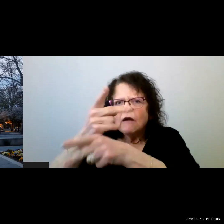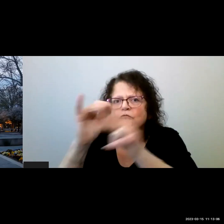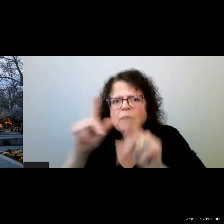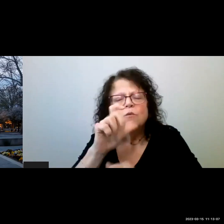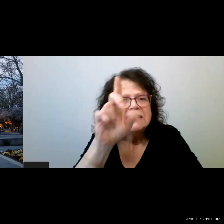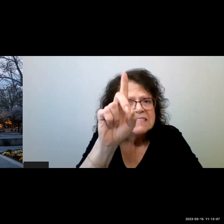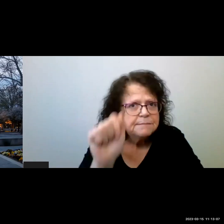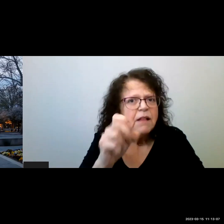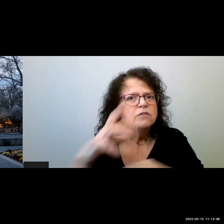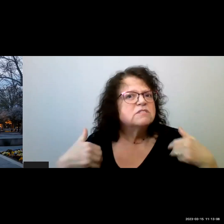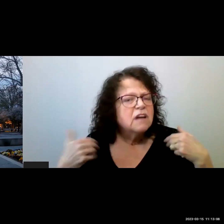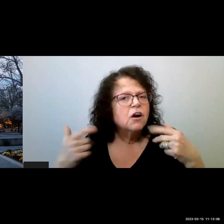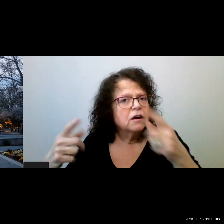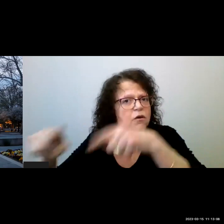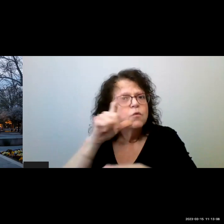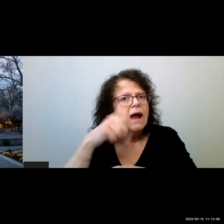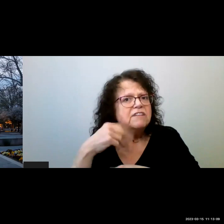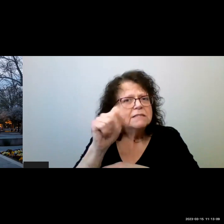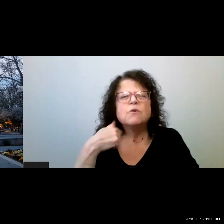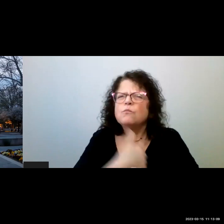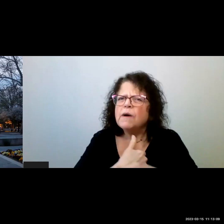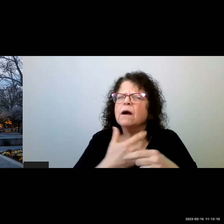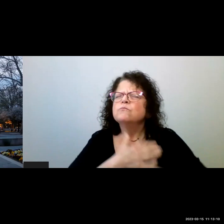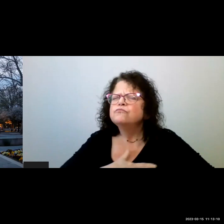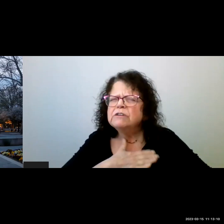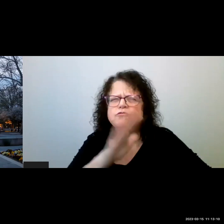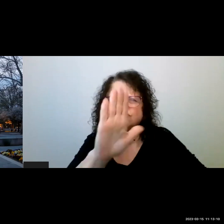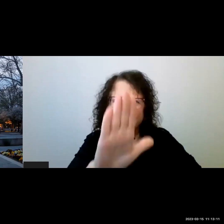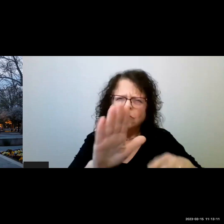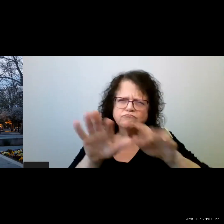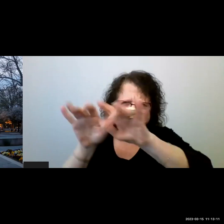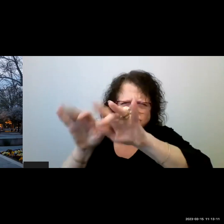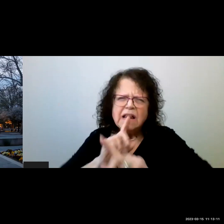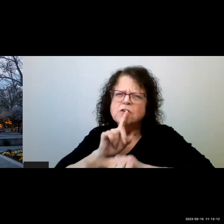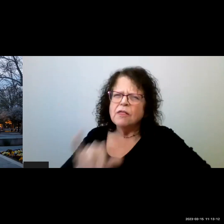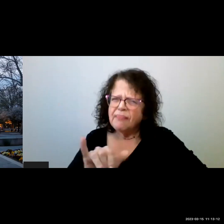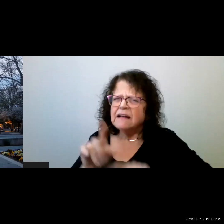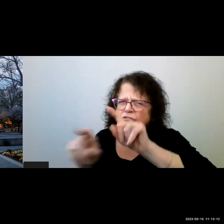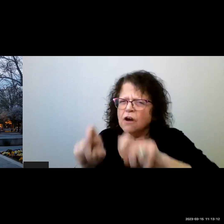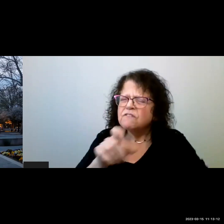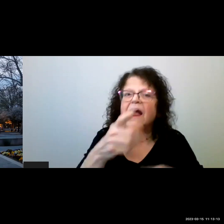appreciate your participation. This survey will end this Sunday, probably March 19th.